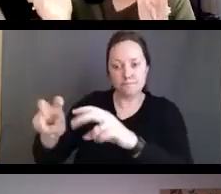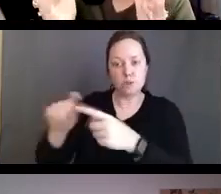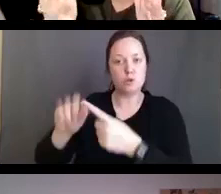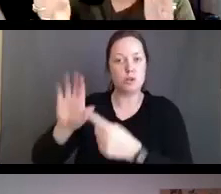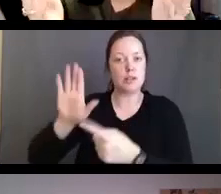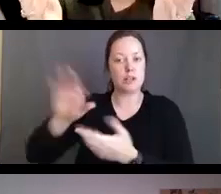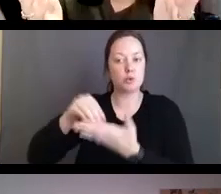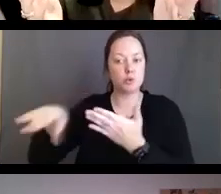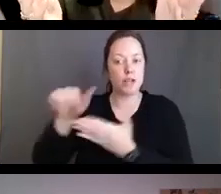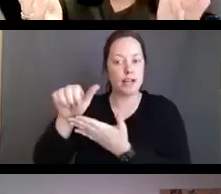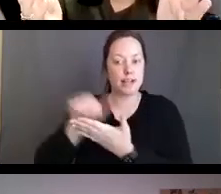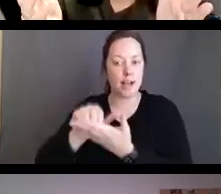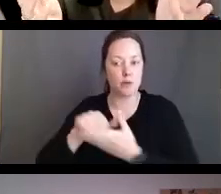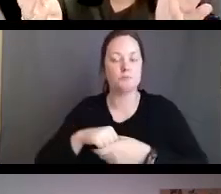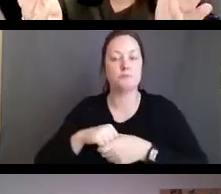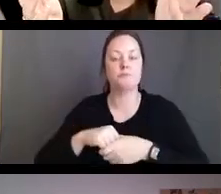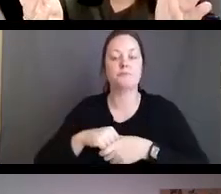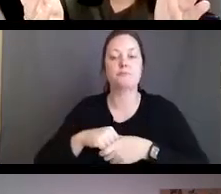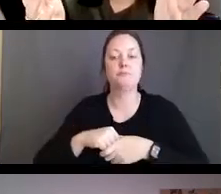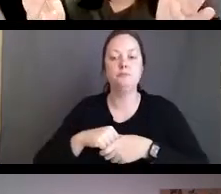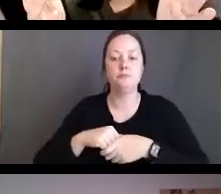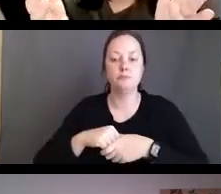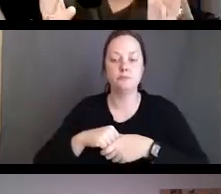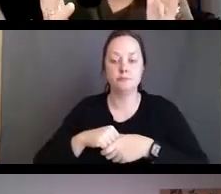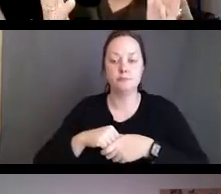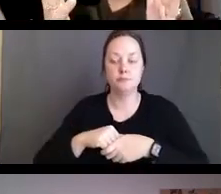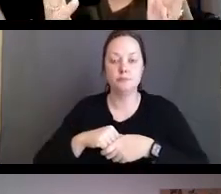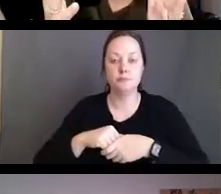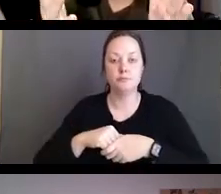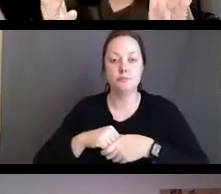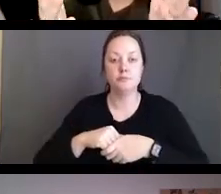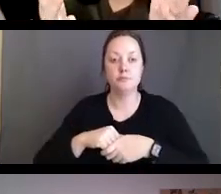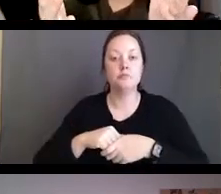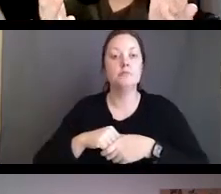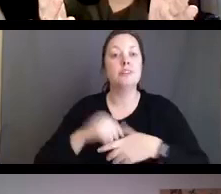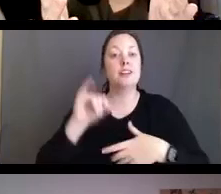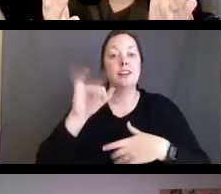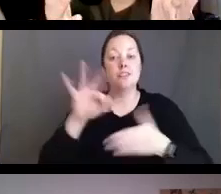Those features include options for adding text, images, documents, you might be adding